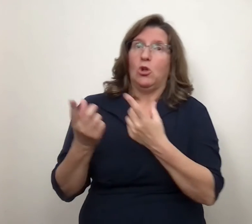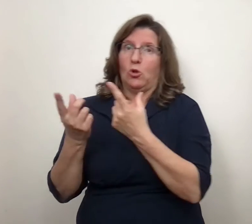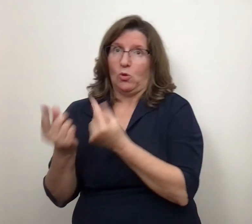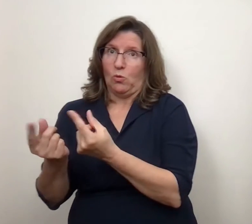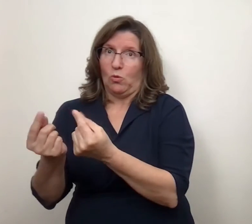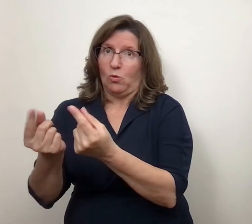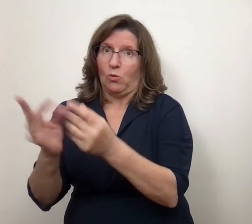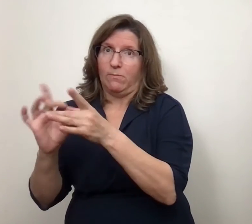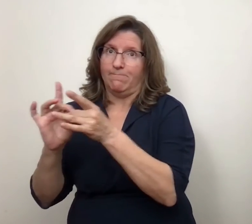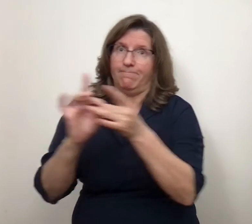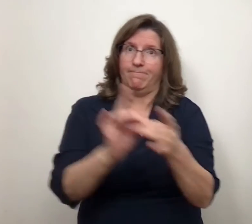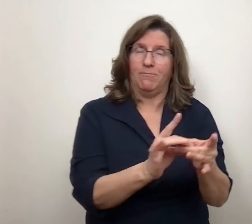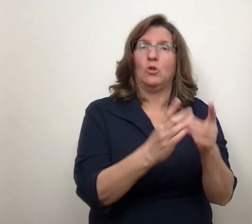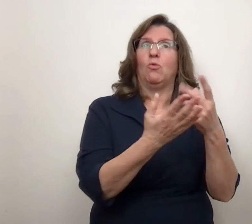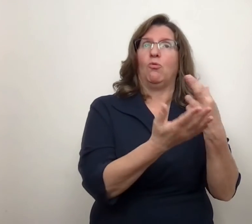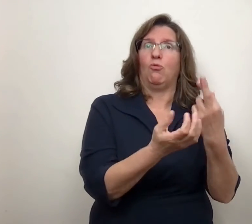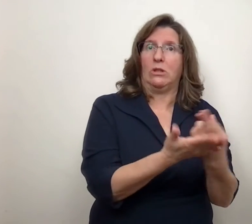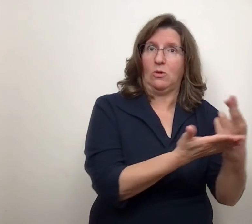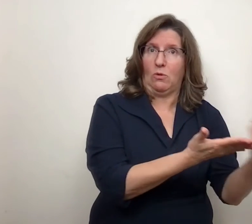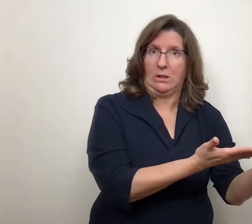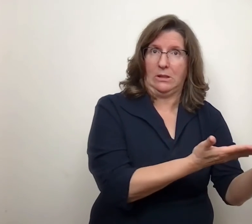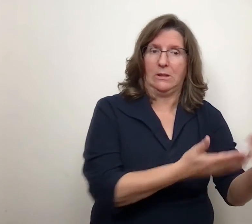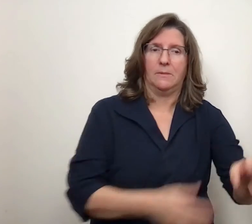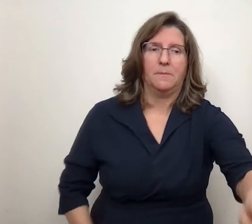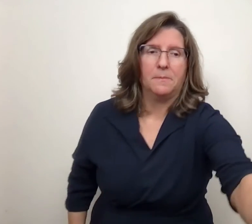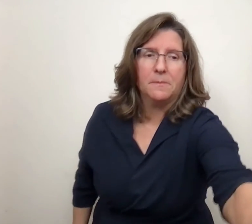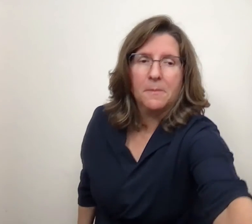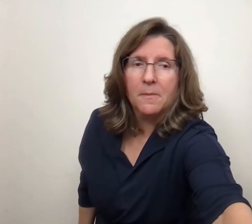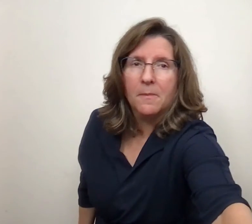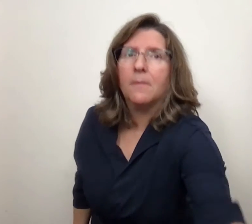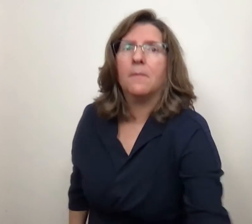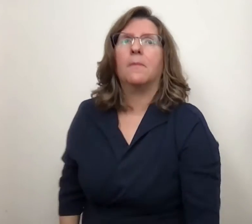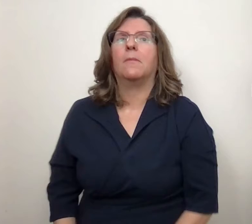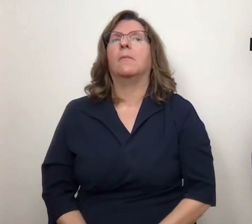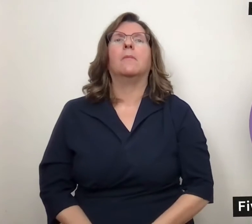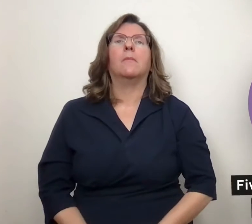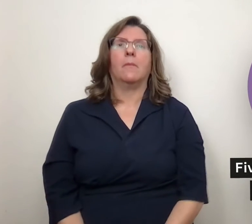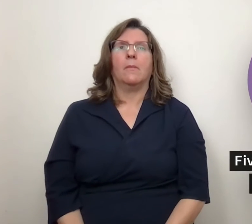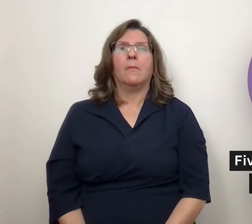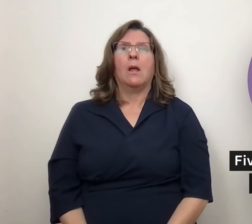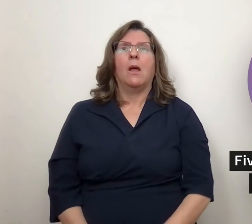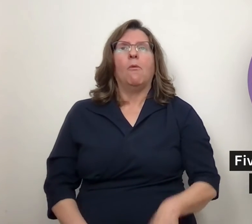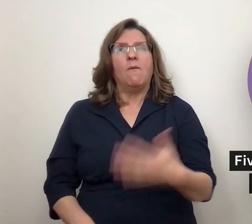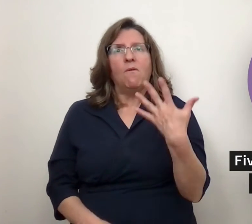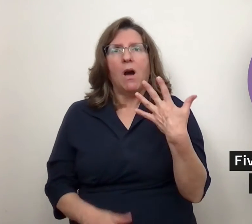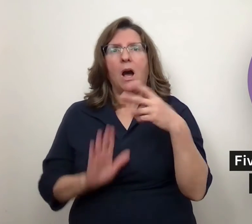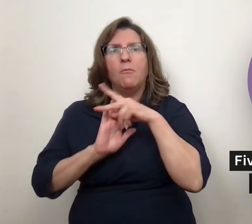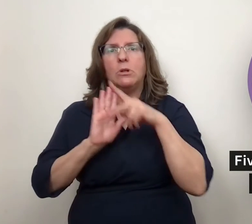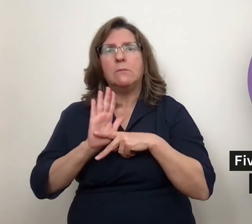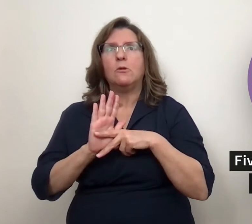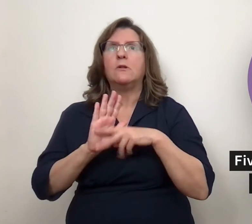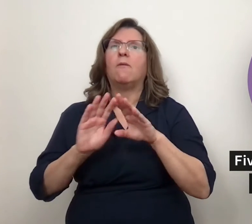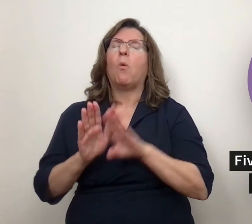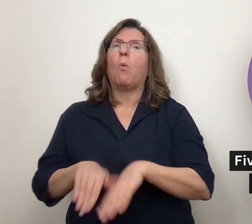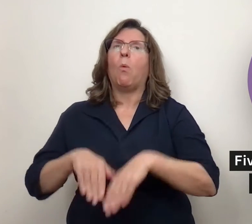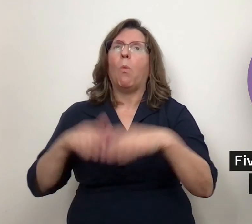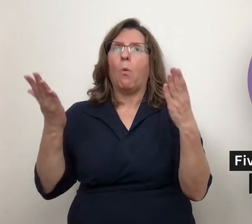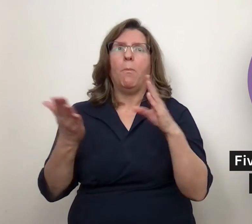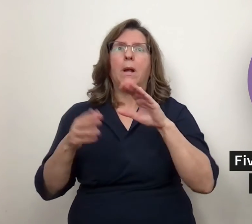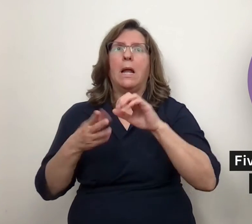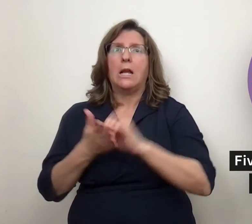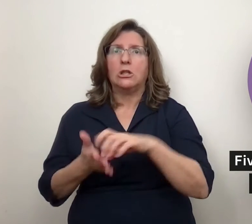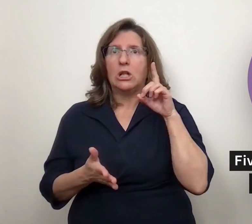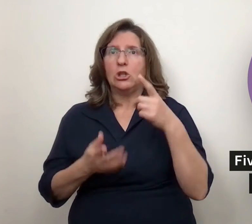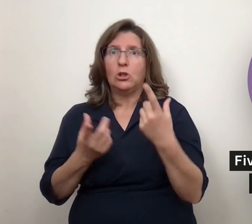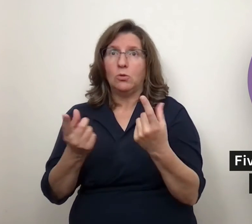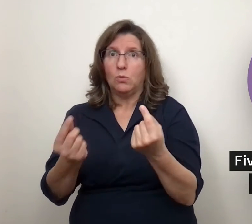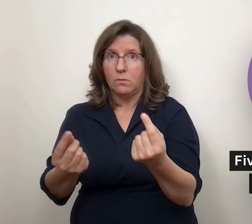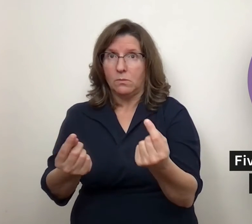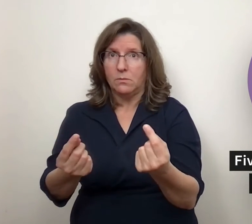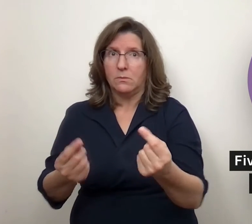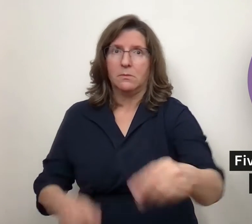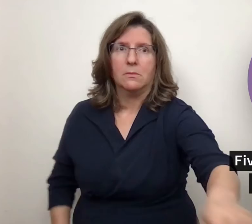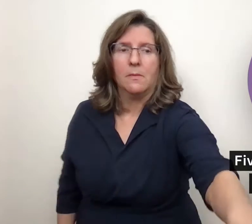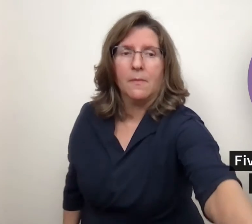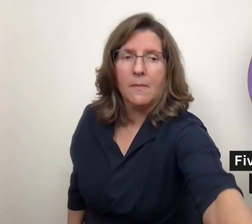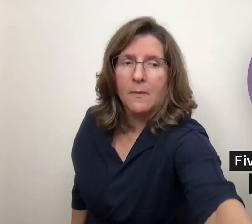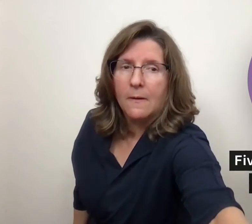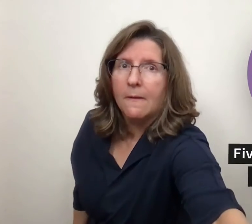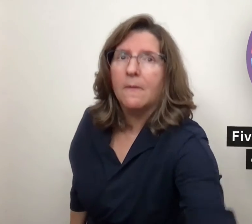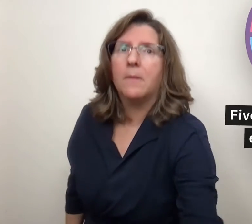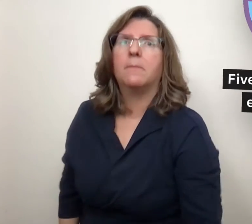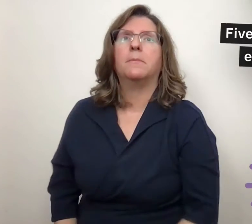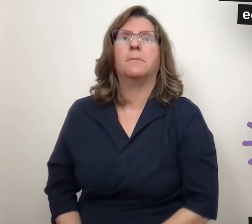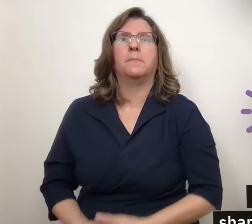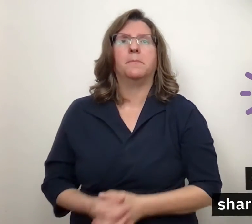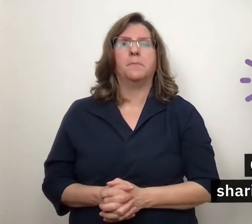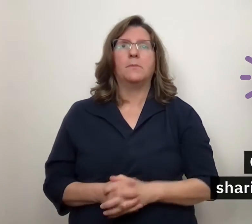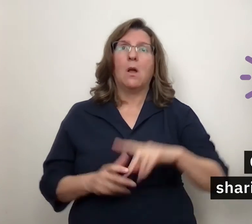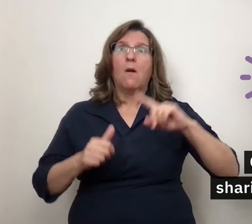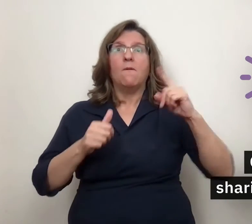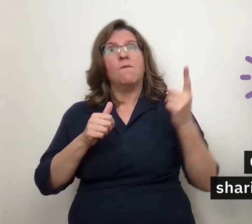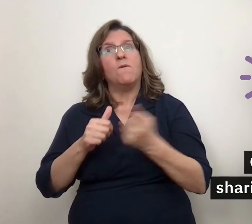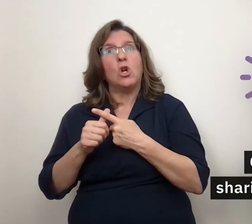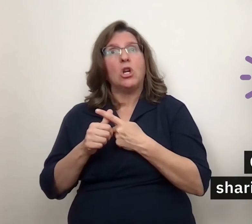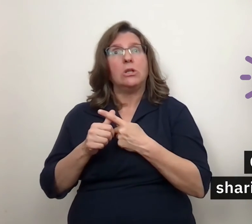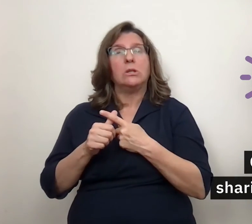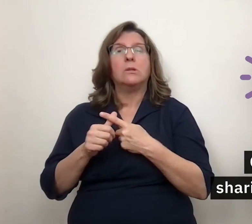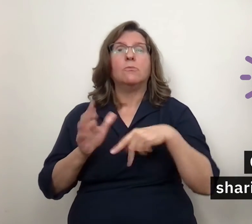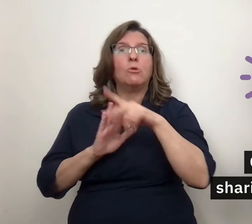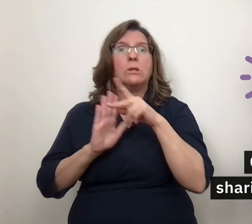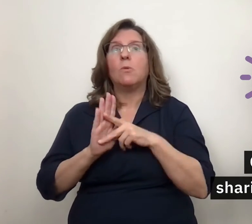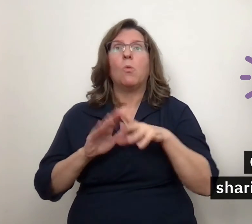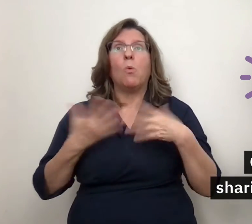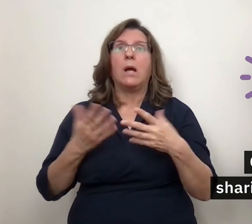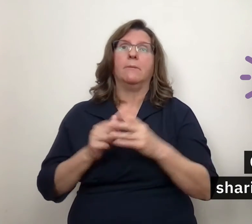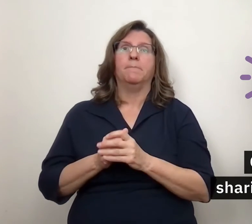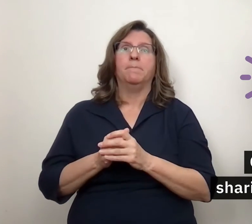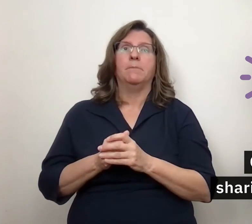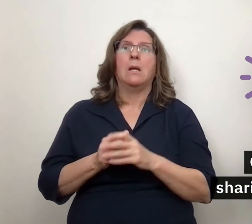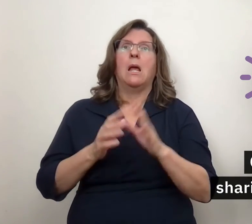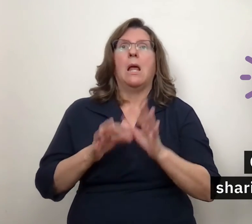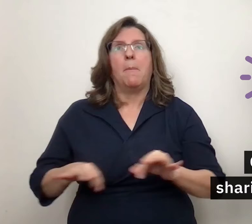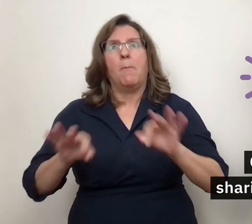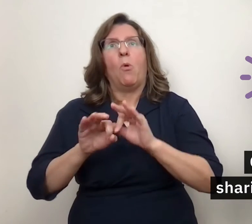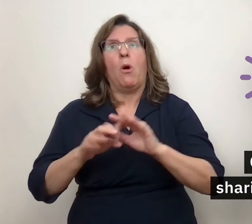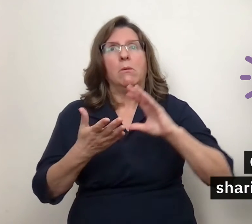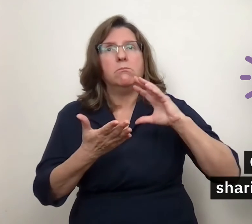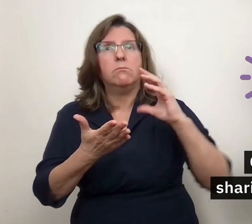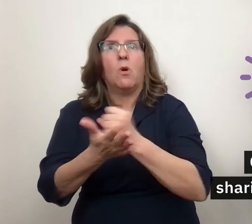Deaf aesthetics deals directly with design